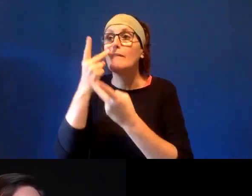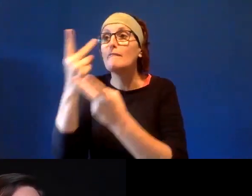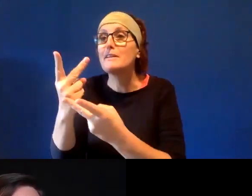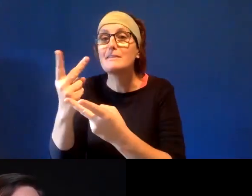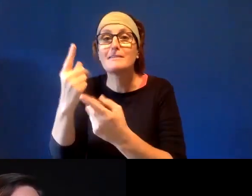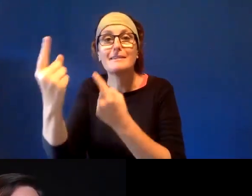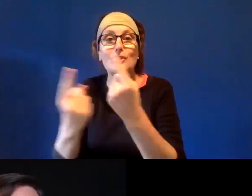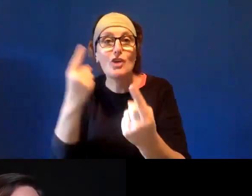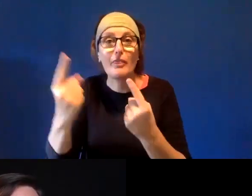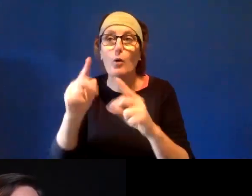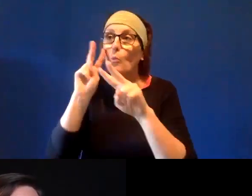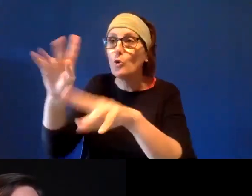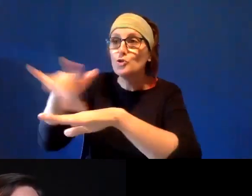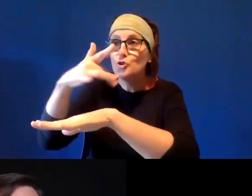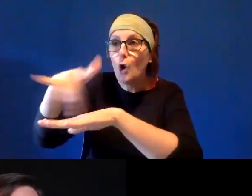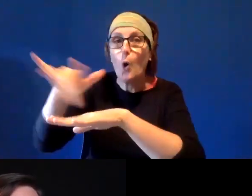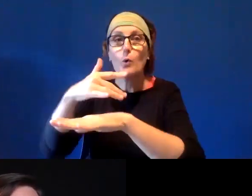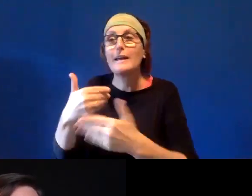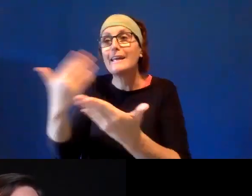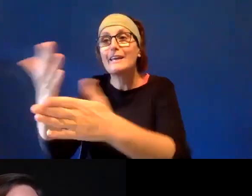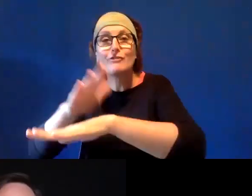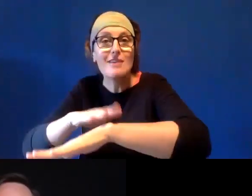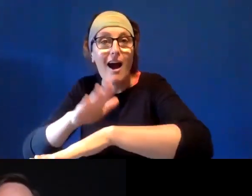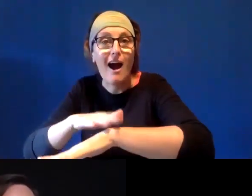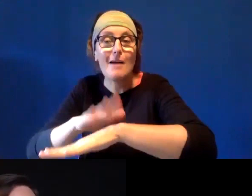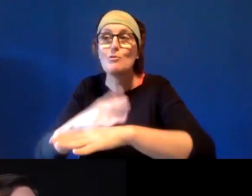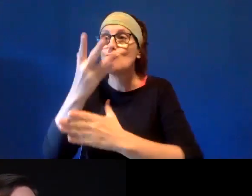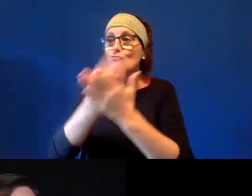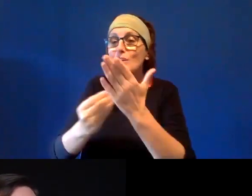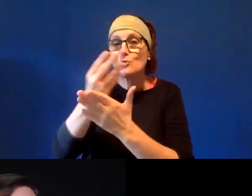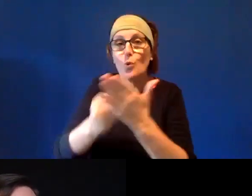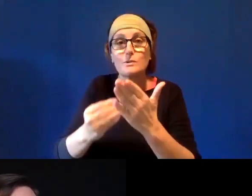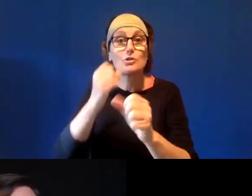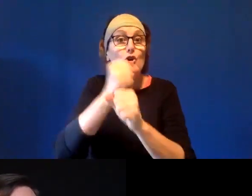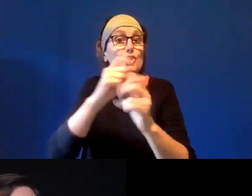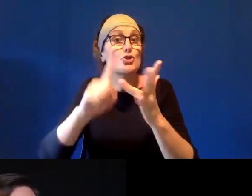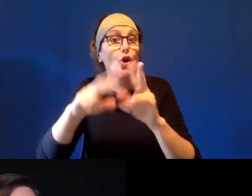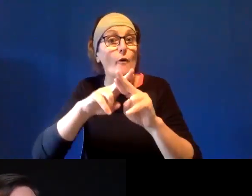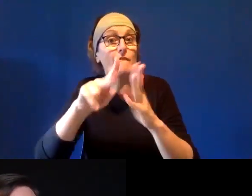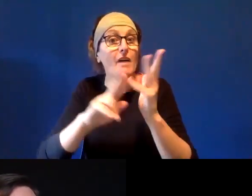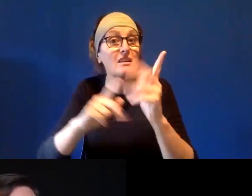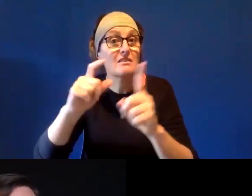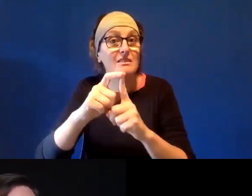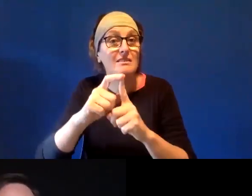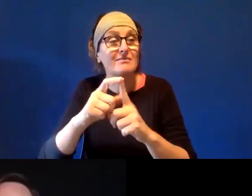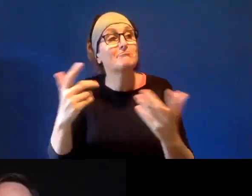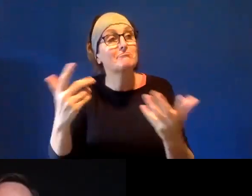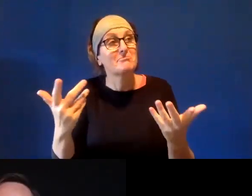we give each other time, resources. We might make an investment through a GoFundMe campaign, as an independent artist, you just